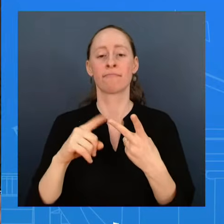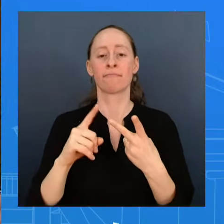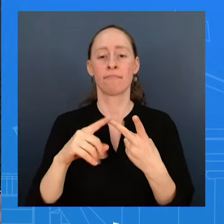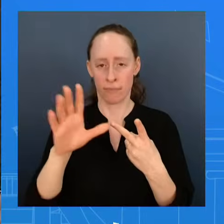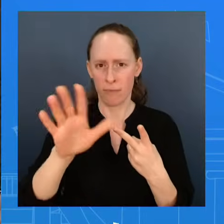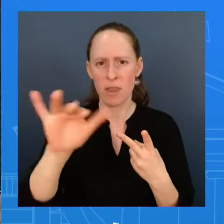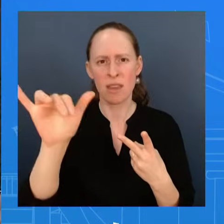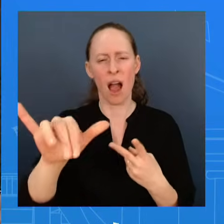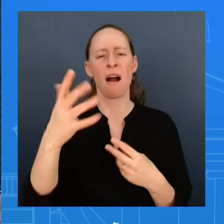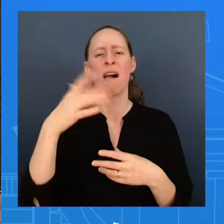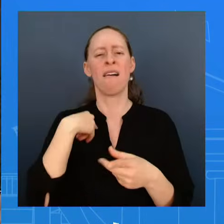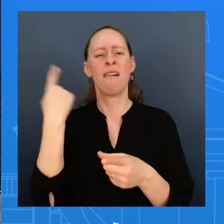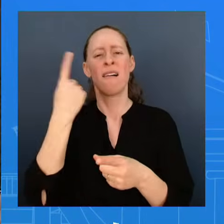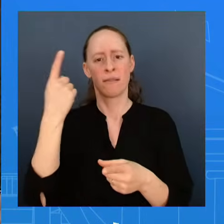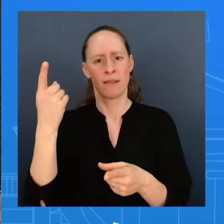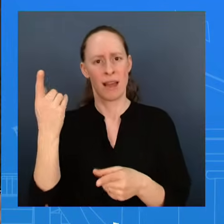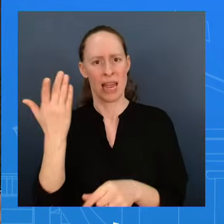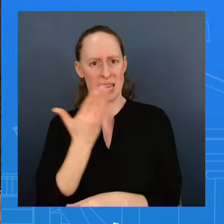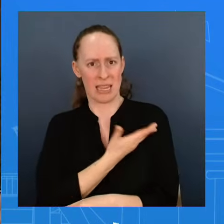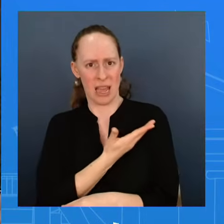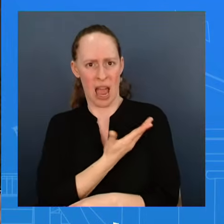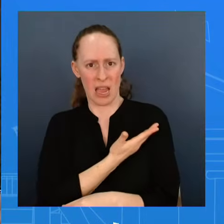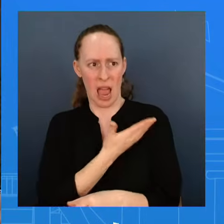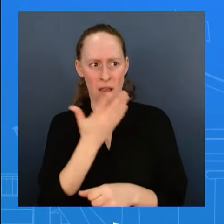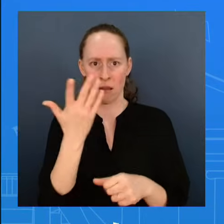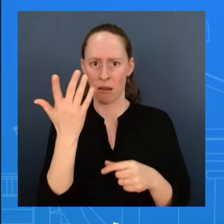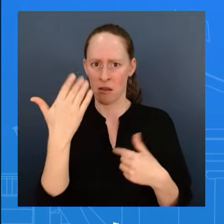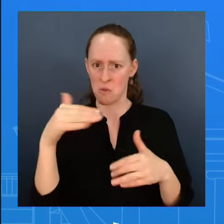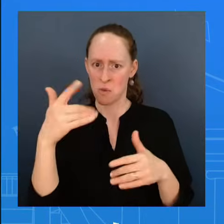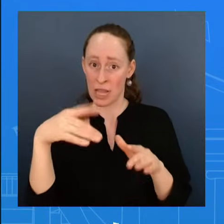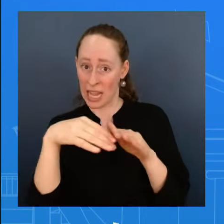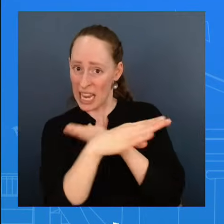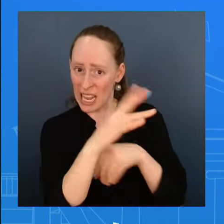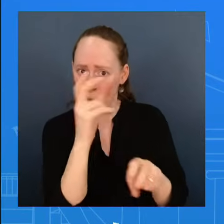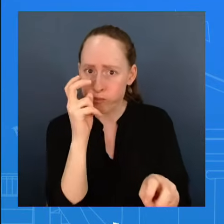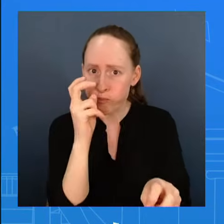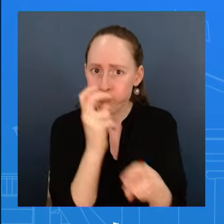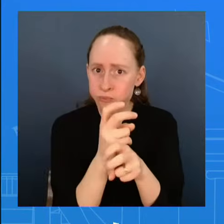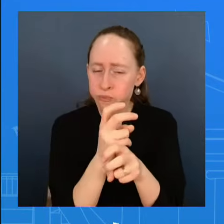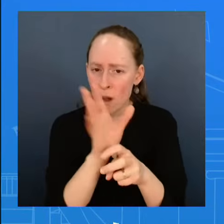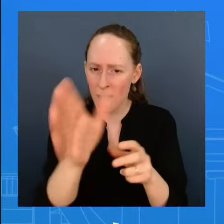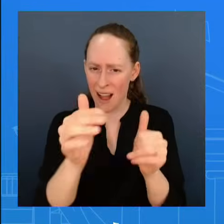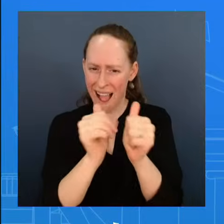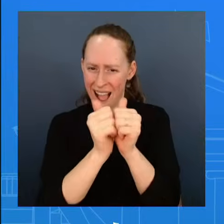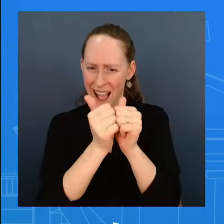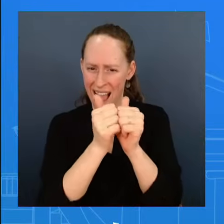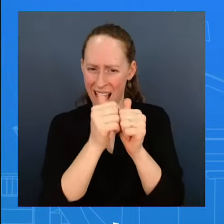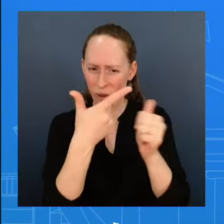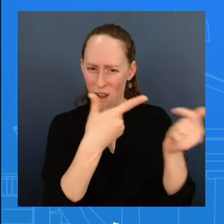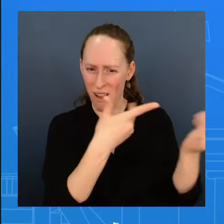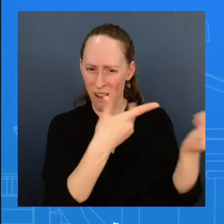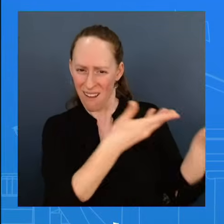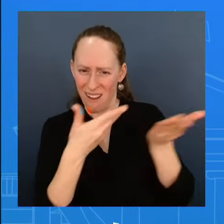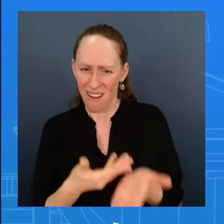in physically bringing Palestinians here? Ms. Jean-Pierre: So, let me just first start saying that we just don't have anything to announce at this time.